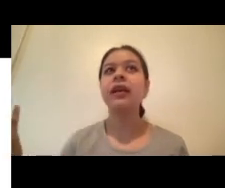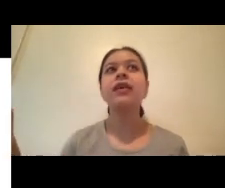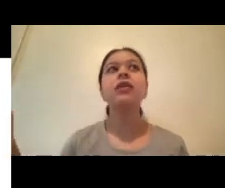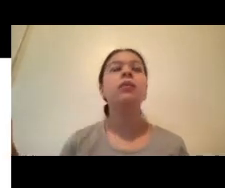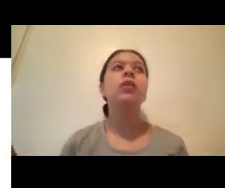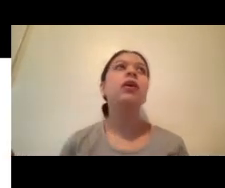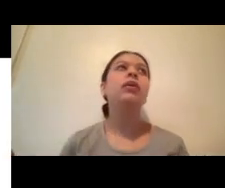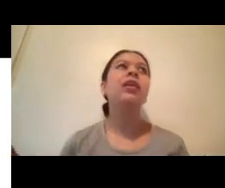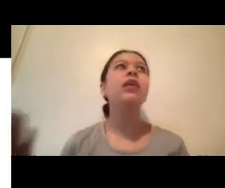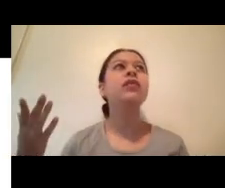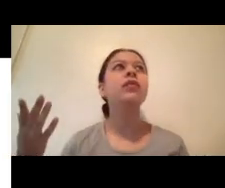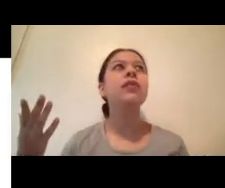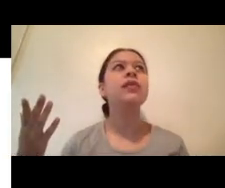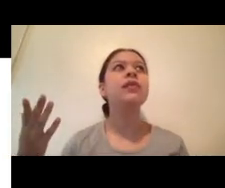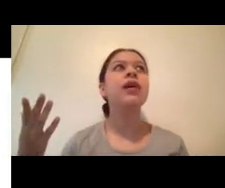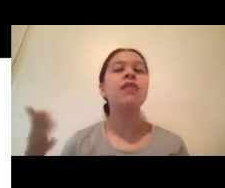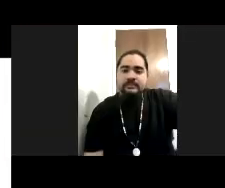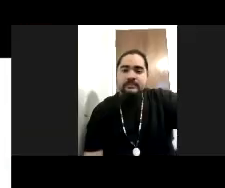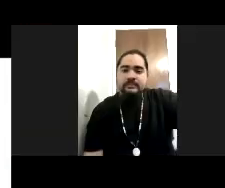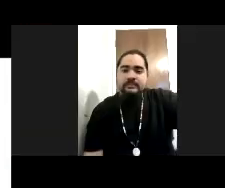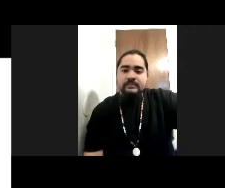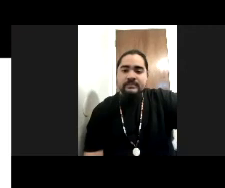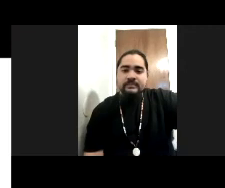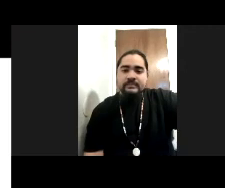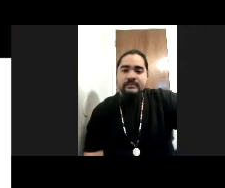And I think a lot a lot of students have that mindset that there's